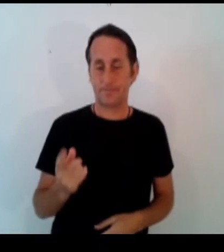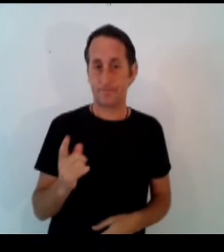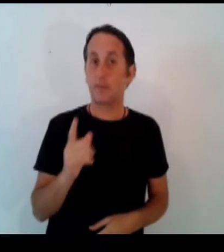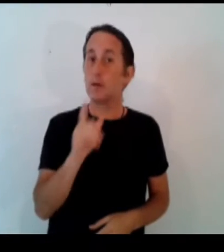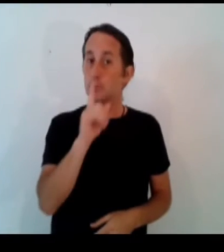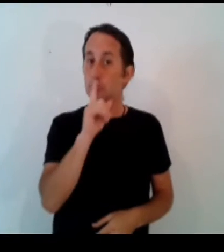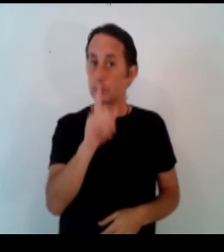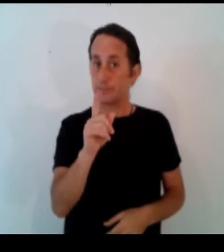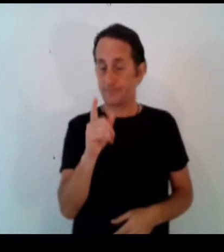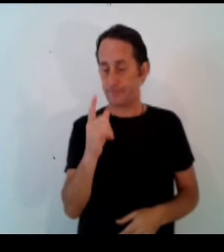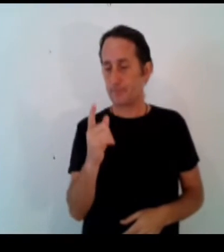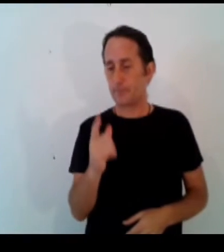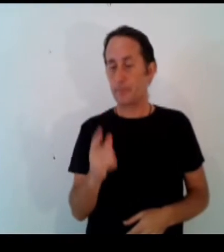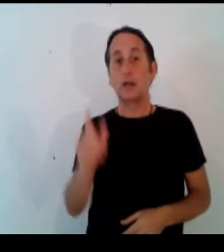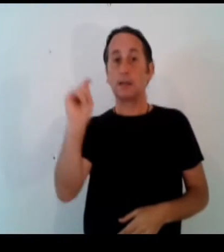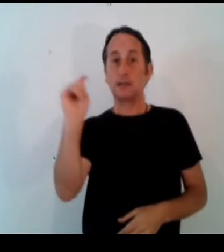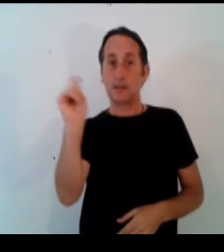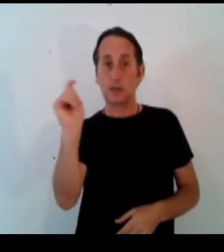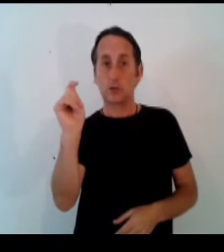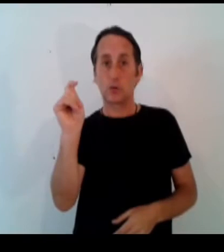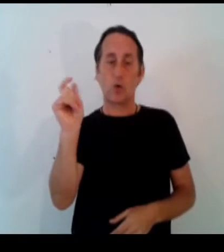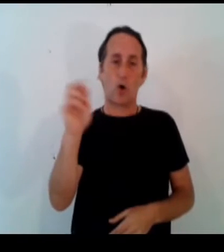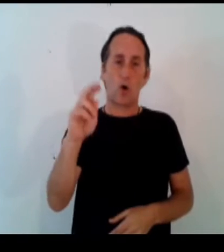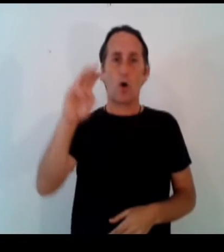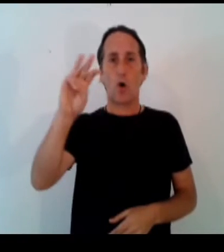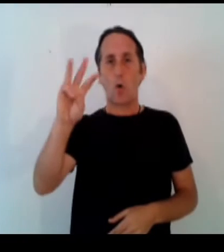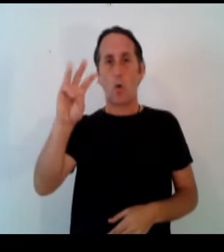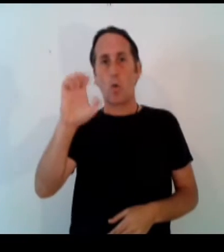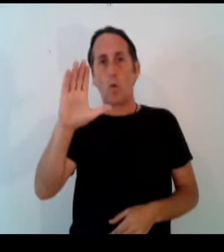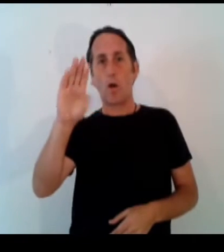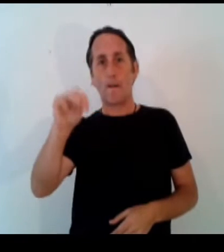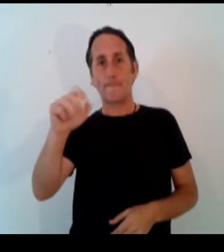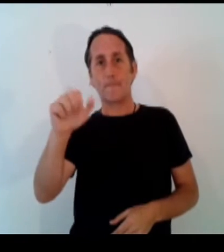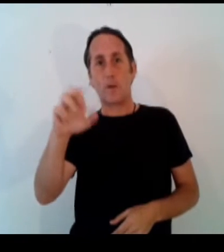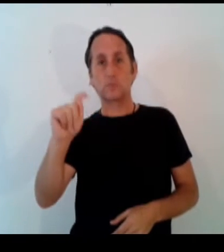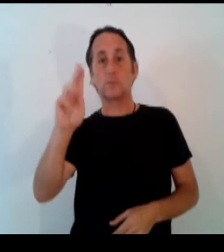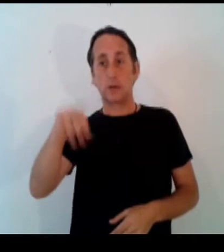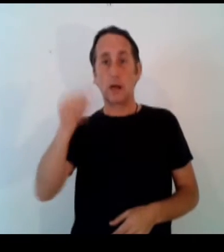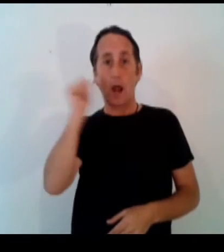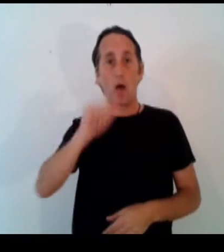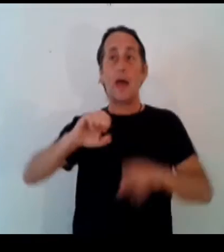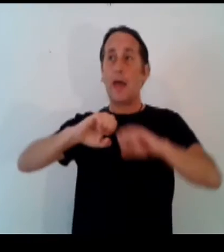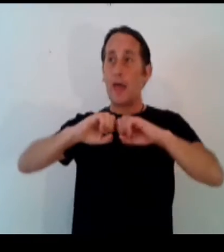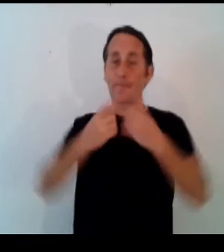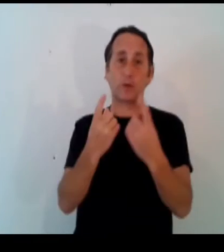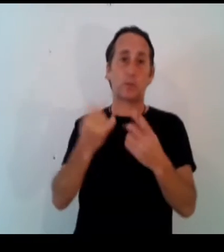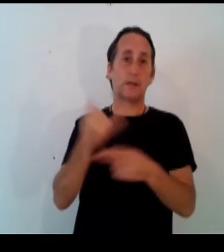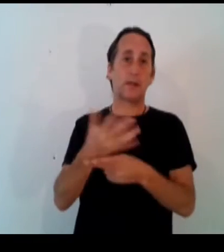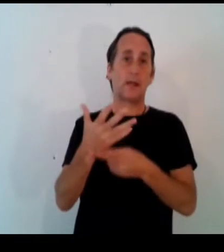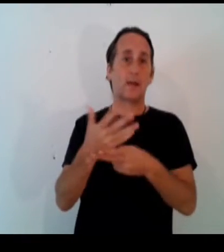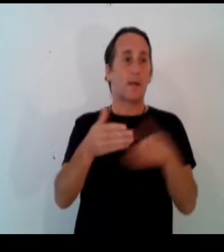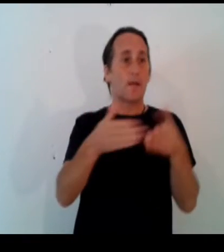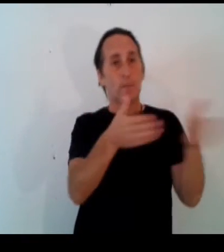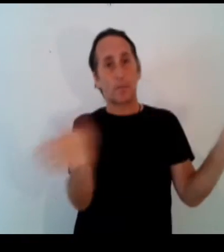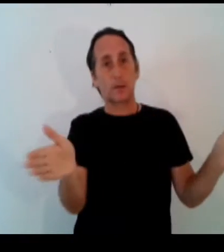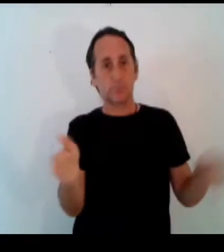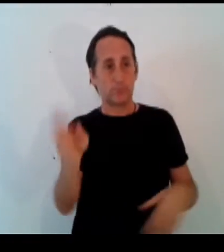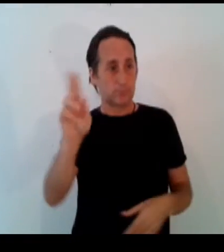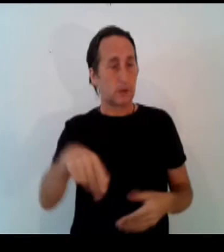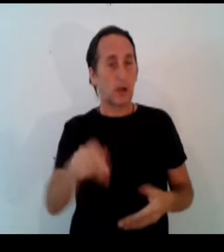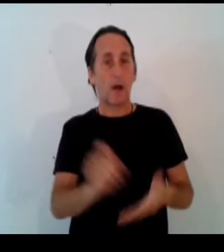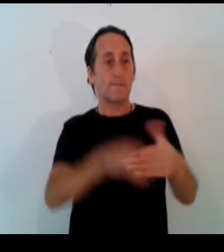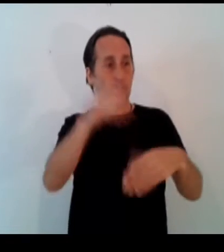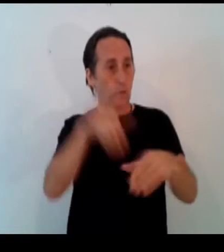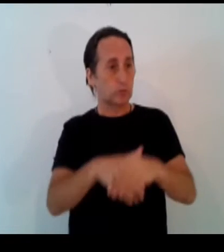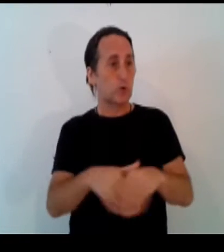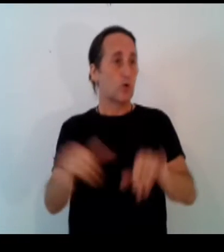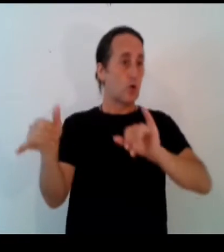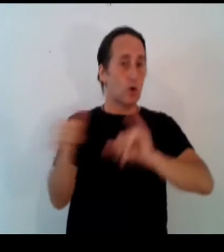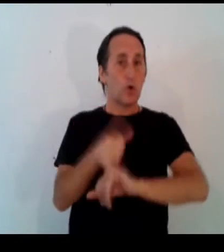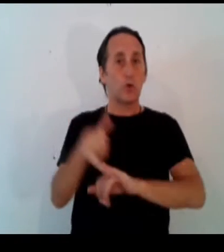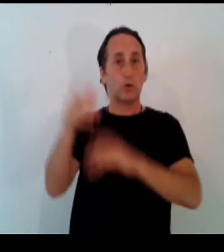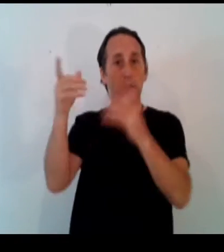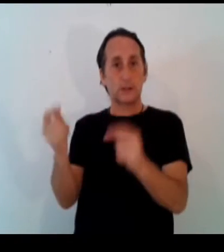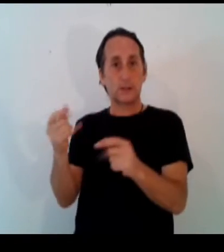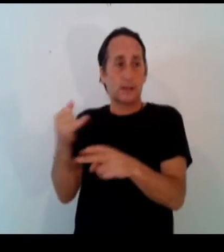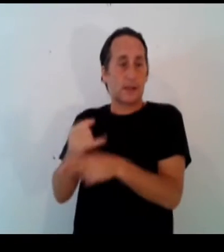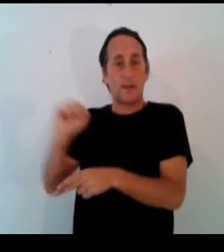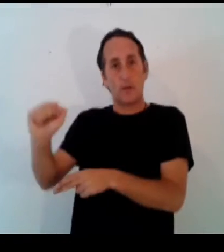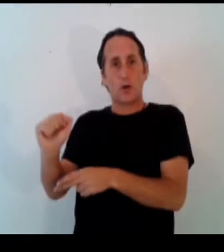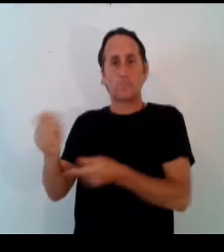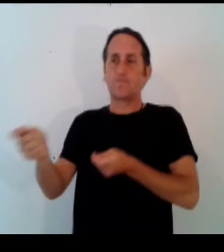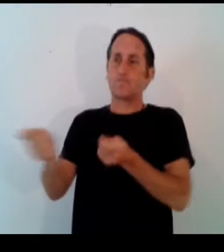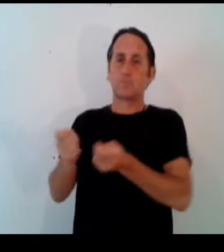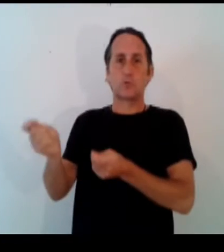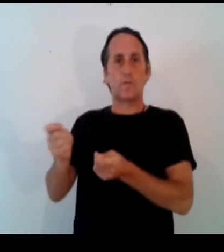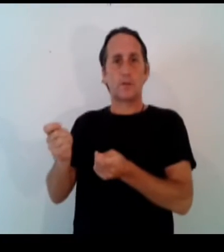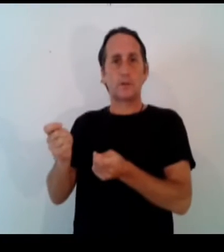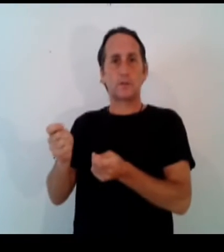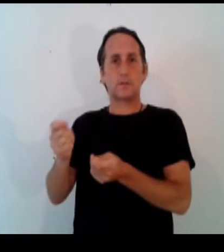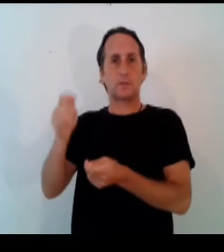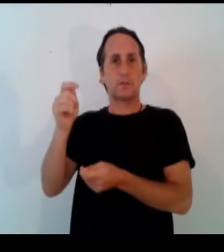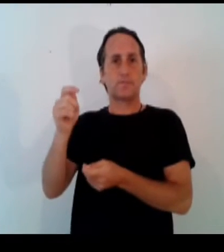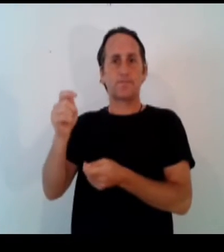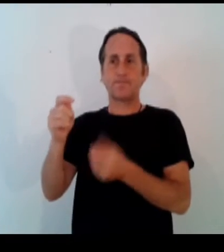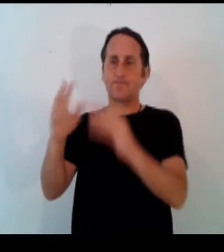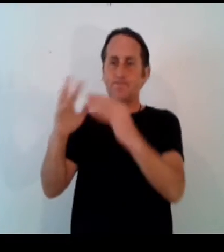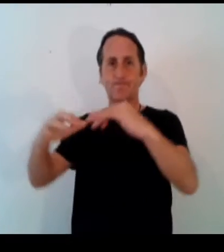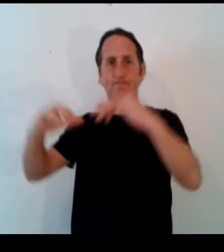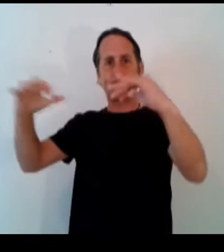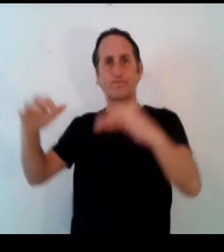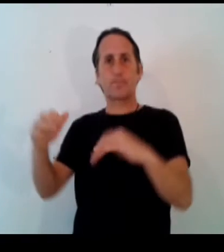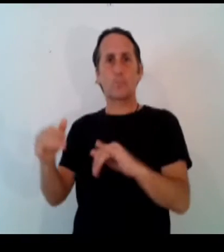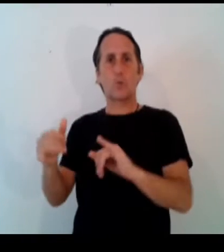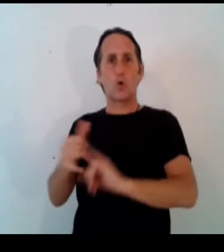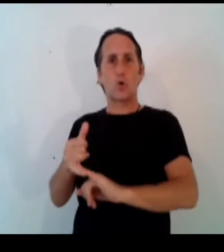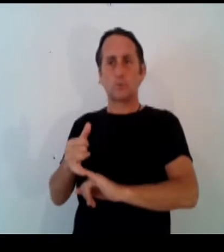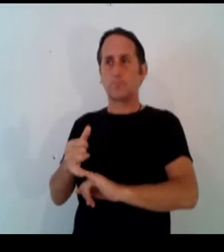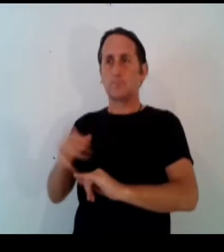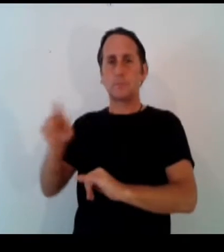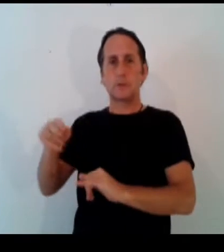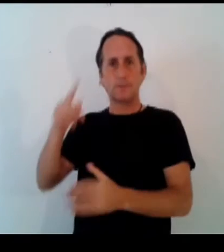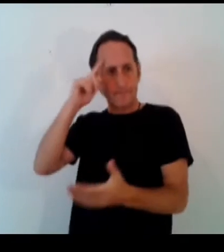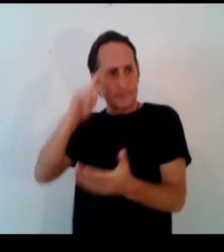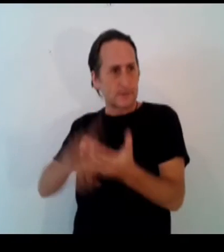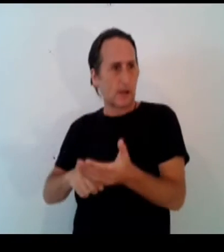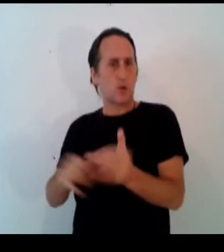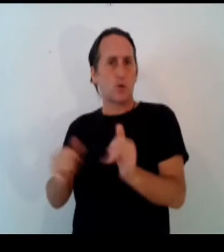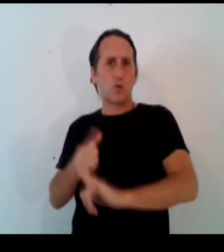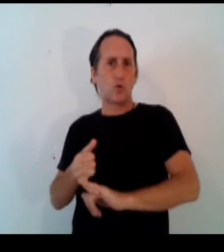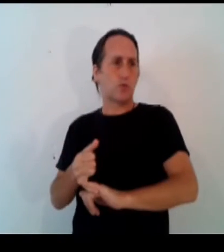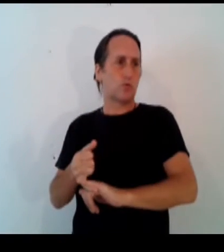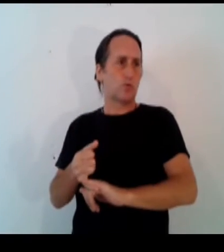Now Tesco or Wallmart could allow every member of the public vote on who sits on their governing body, who decides prices, who decides when they are going to give special offers